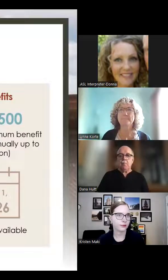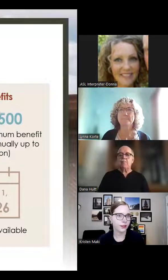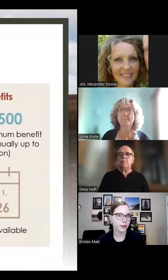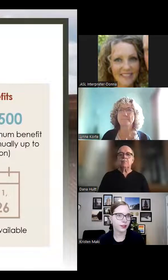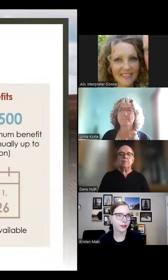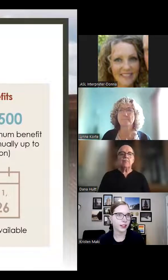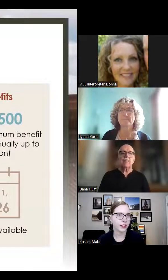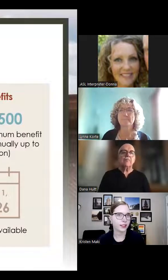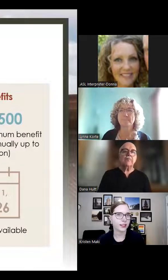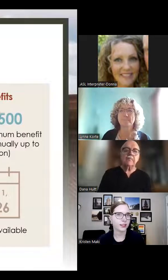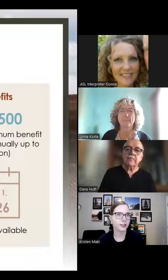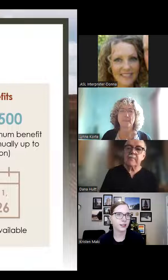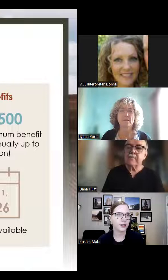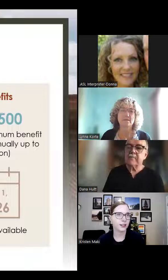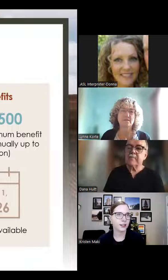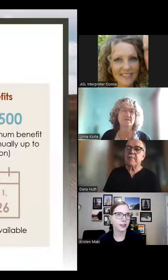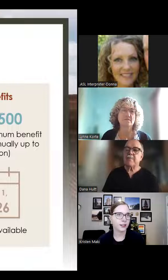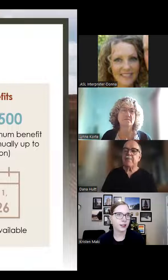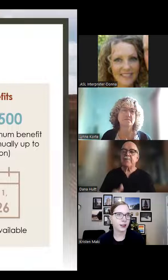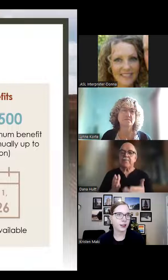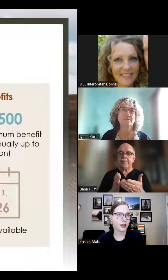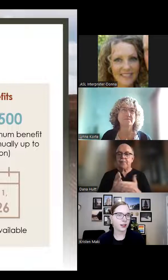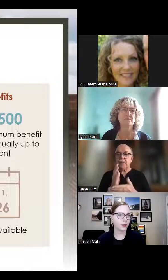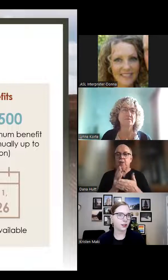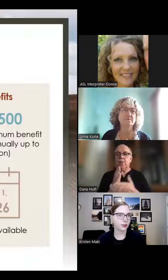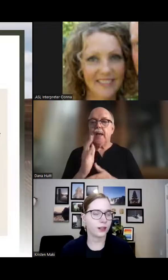is pro rated based on years of contribution? No, it is not. So